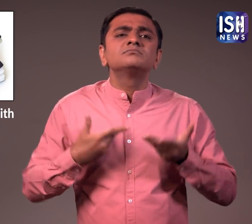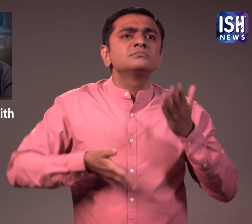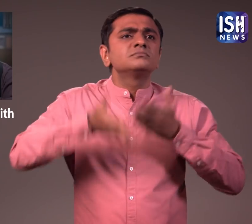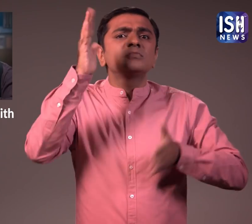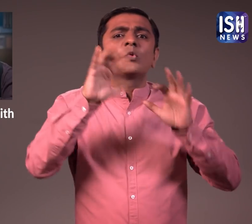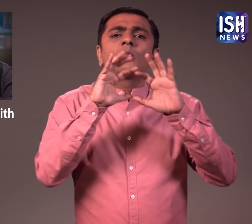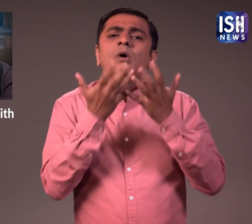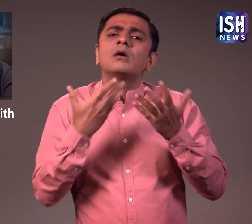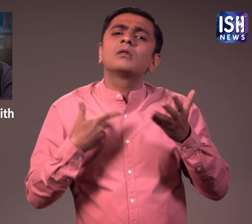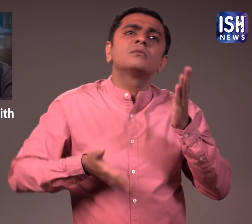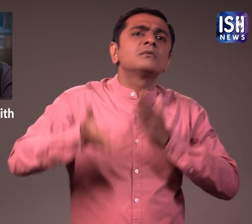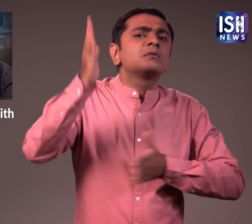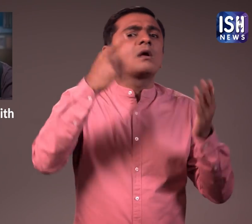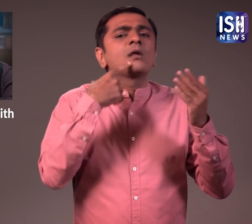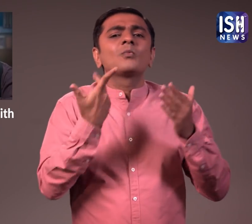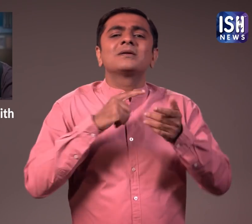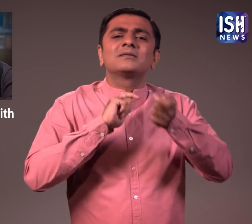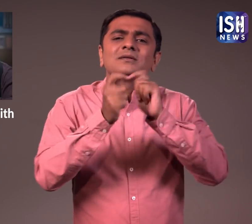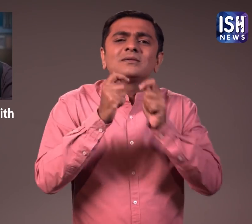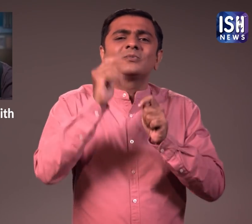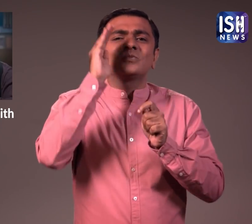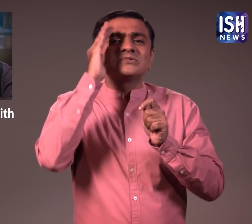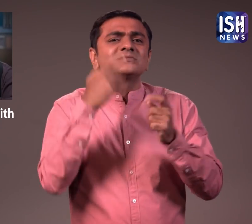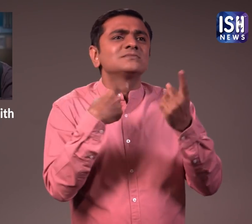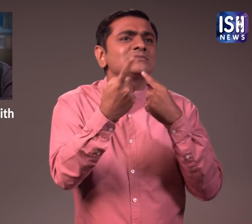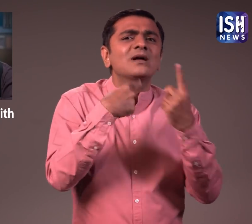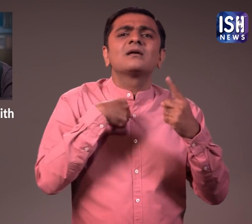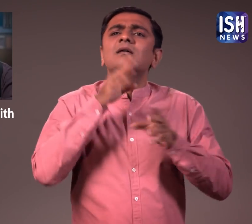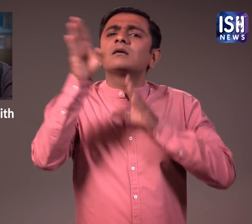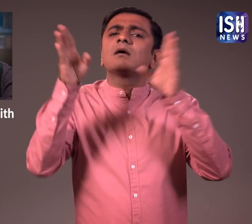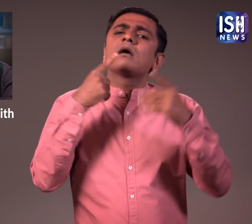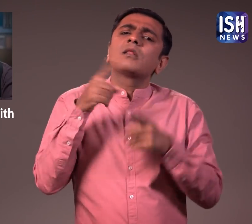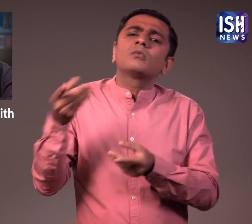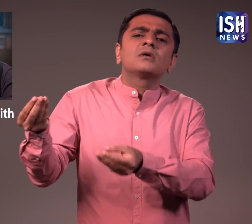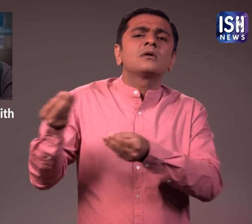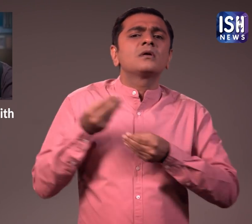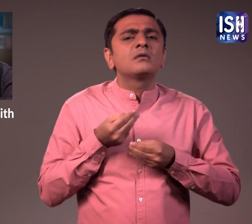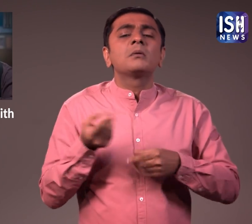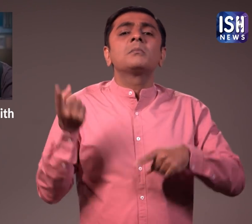and allowed him to travel and speak around the world with news channels.